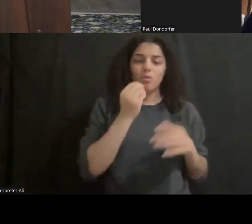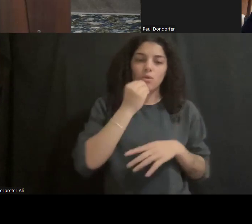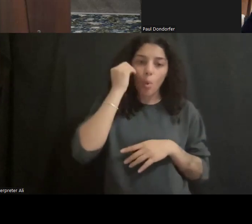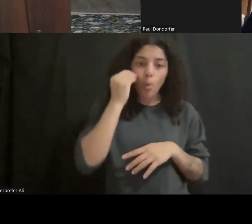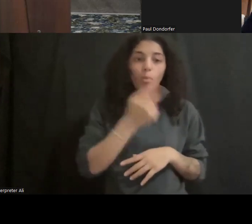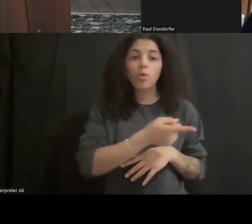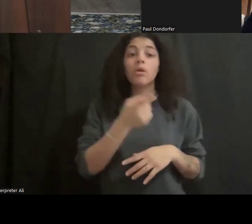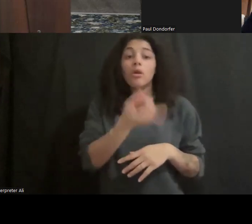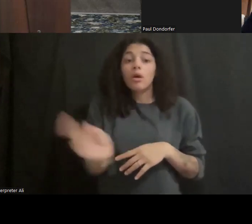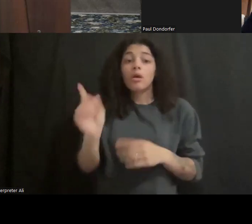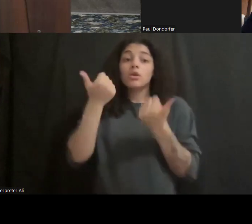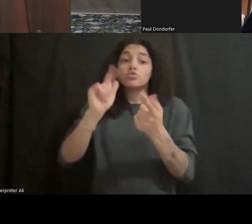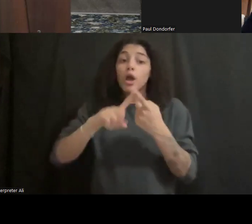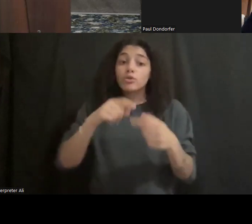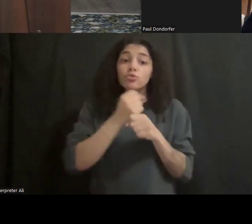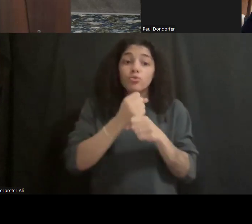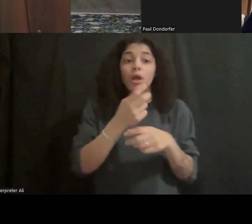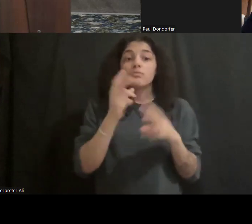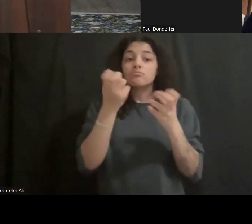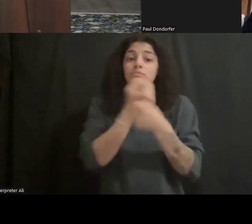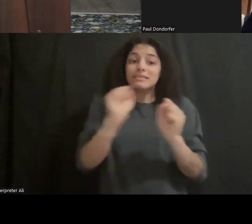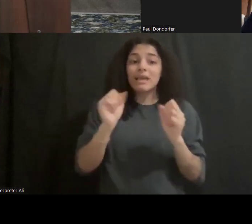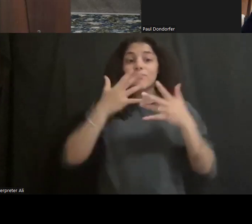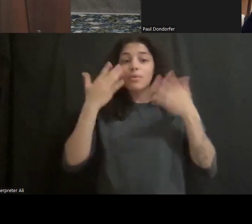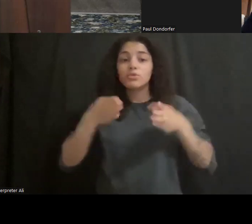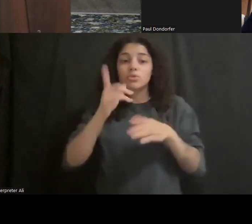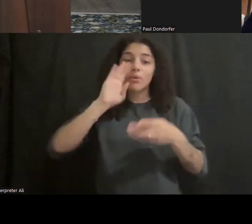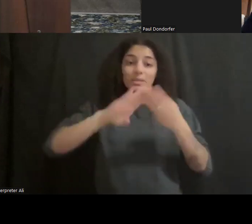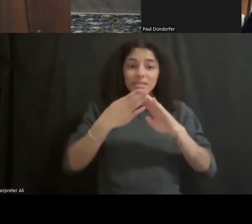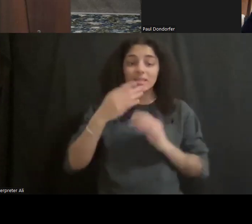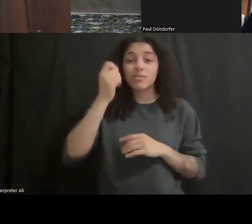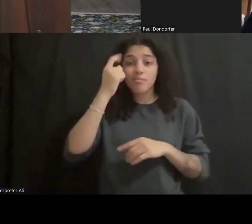and friendly streets for a city However being the state with the second highest rate of homelessness